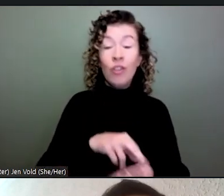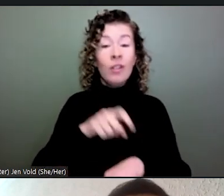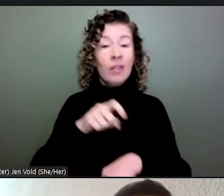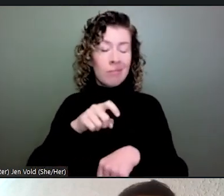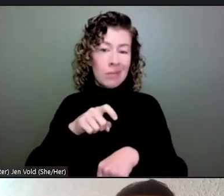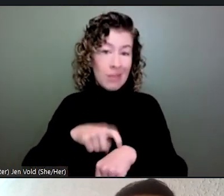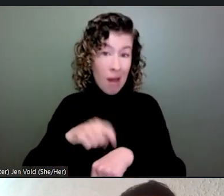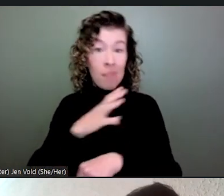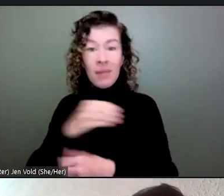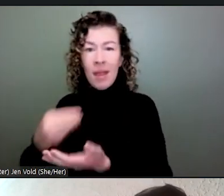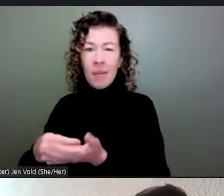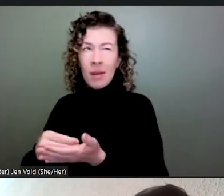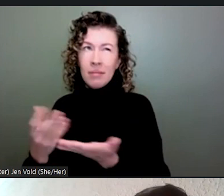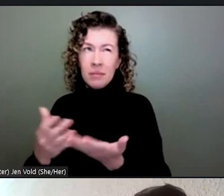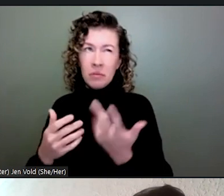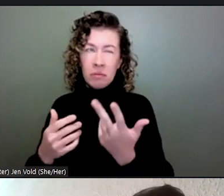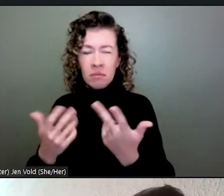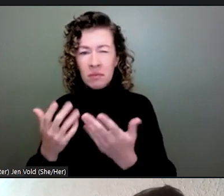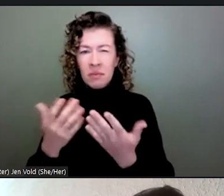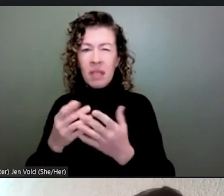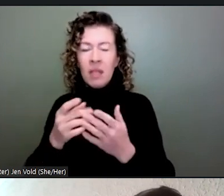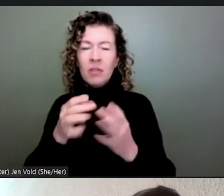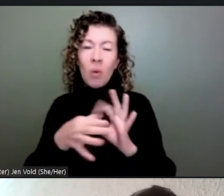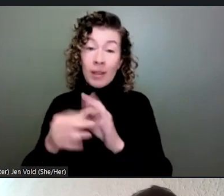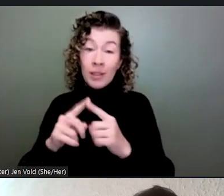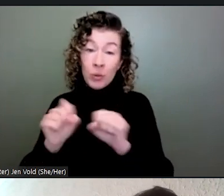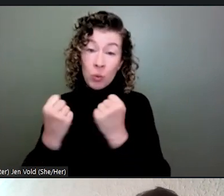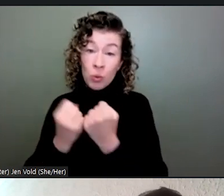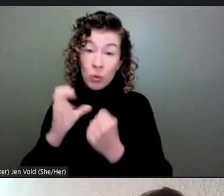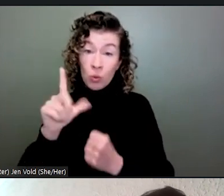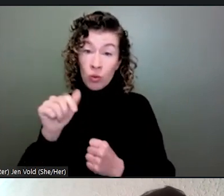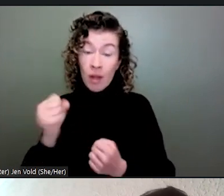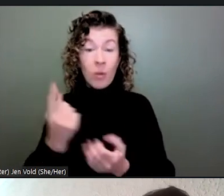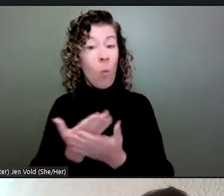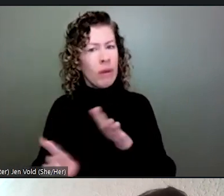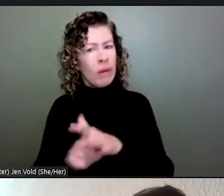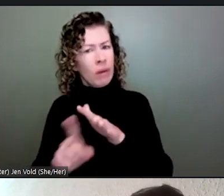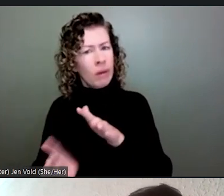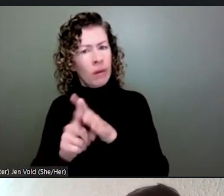So it also links to social class. One of the things that kept coming up was access to--